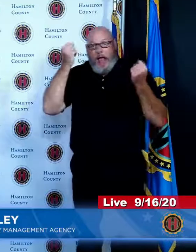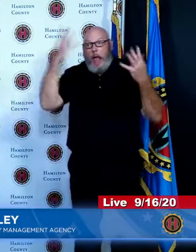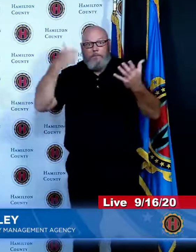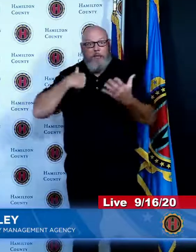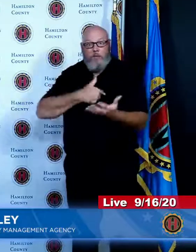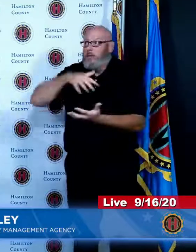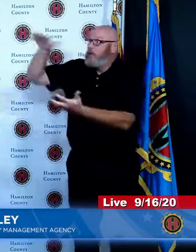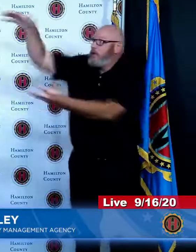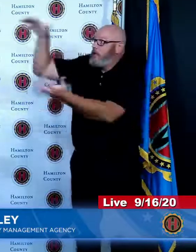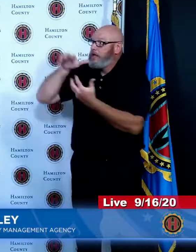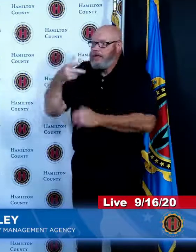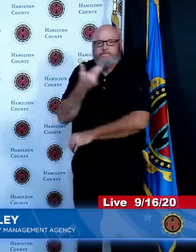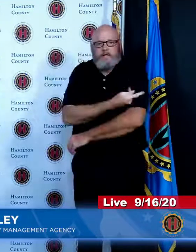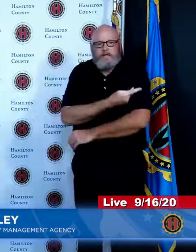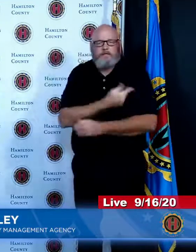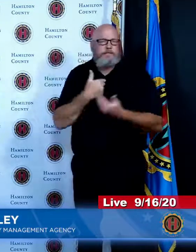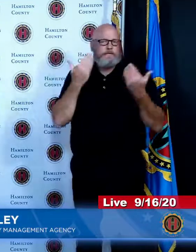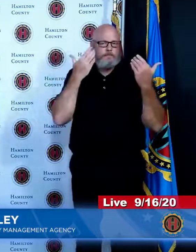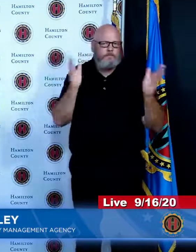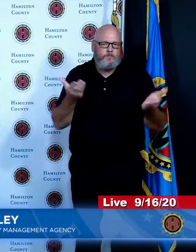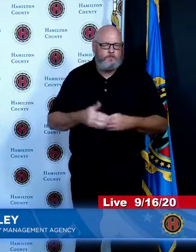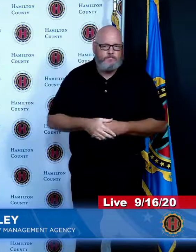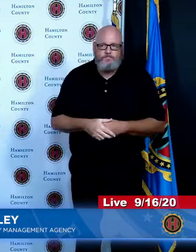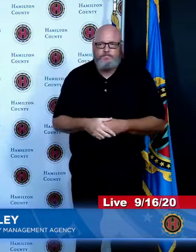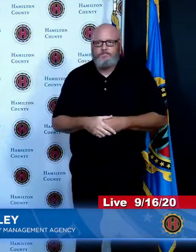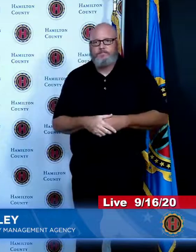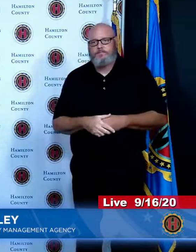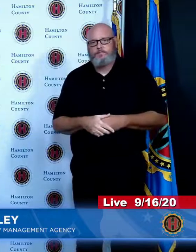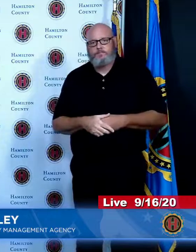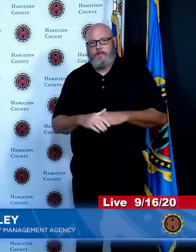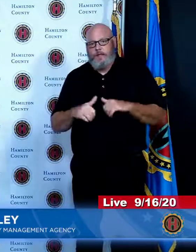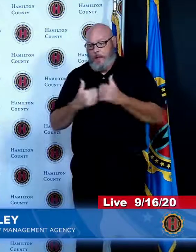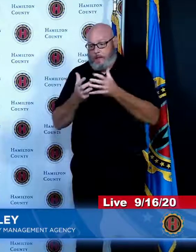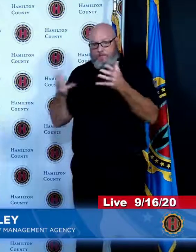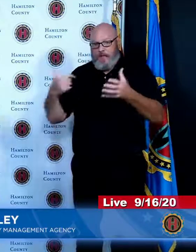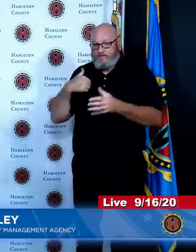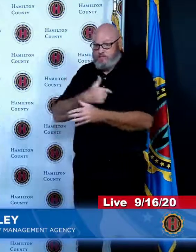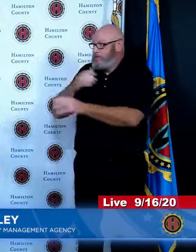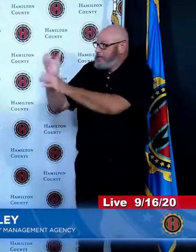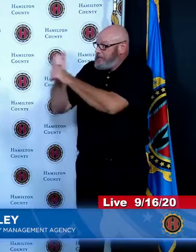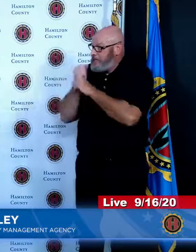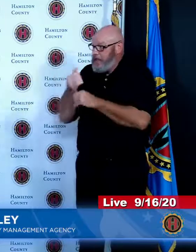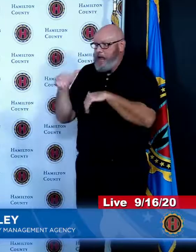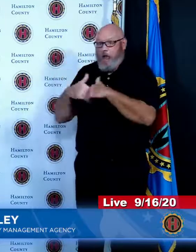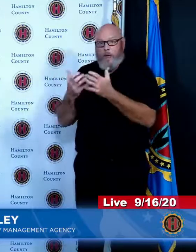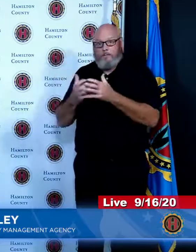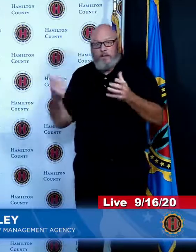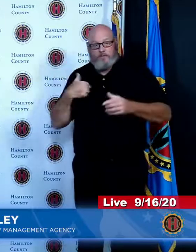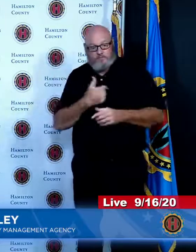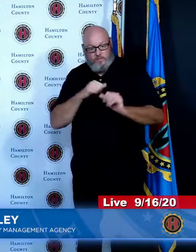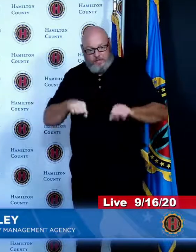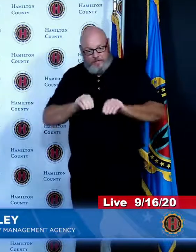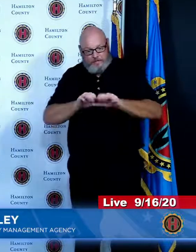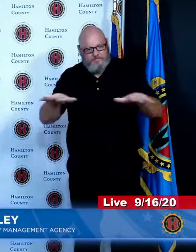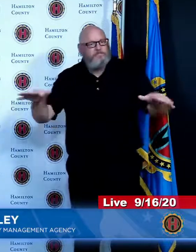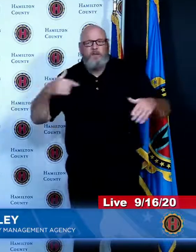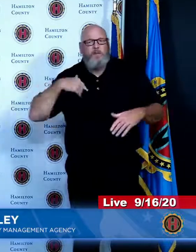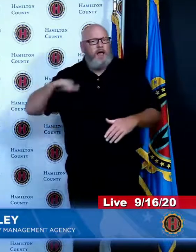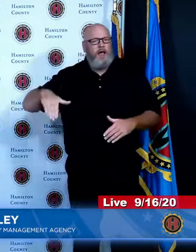all of that aside I think and I've expressed this to the Commissioners and I've expressed this to all of our health partners that as an